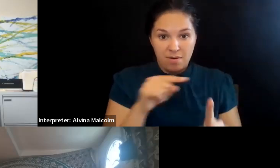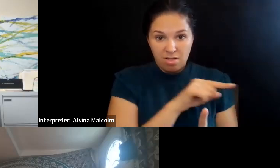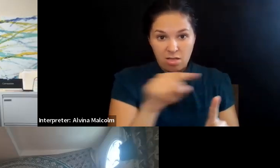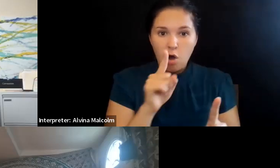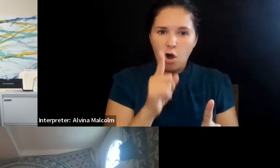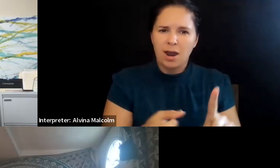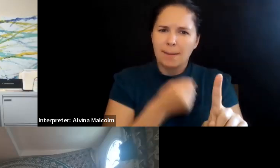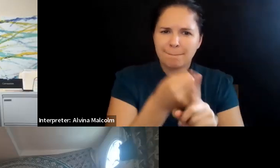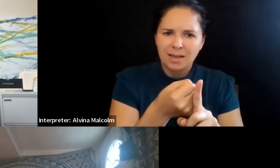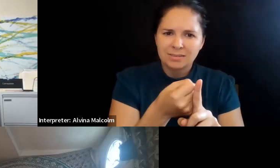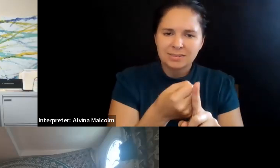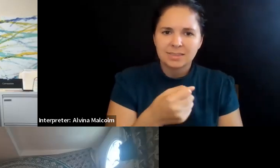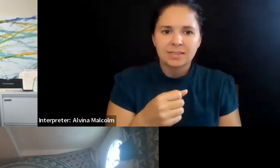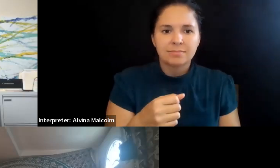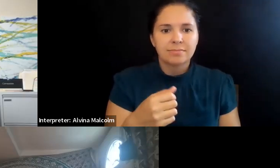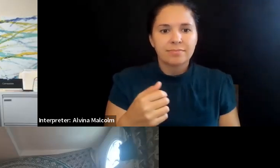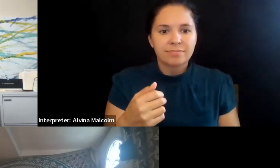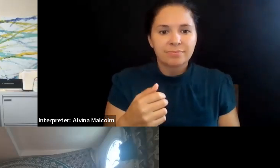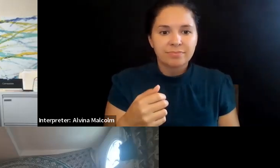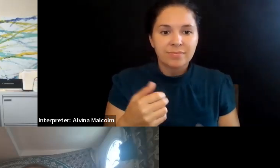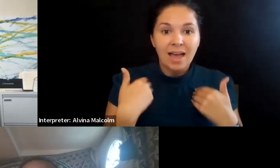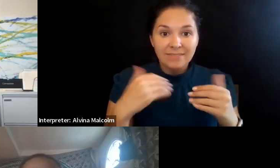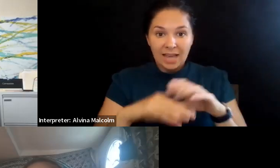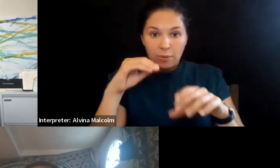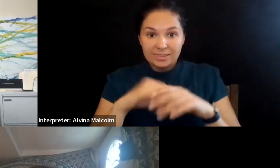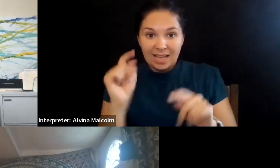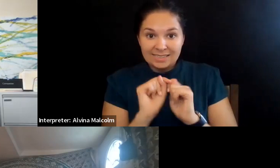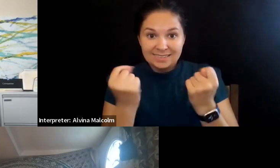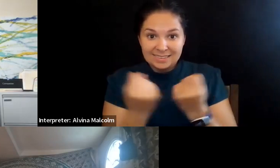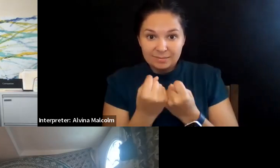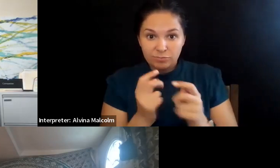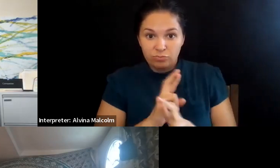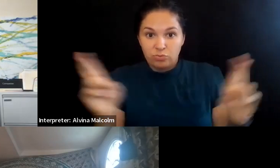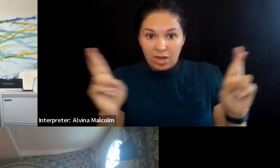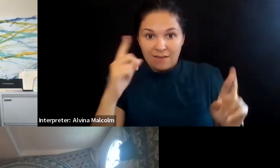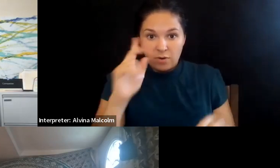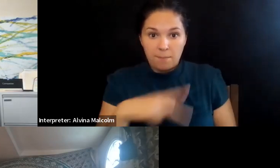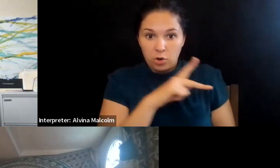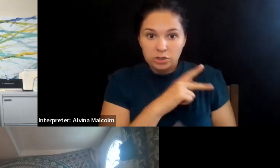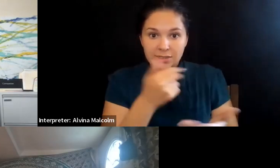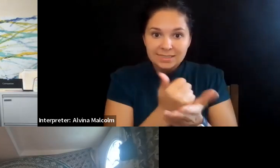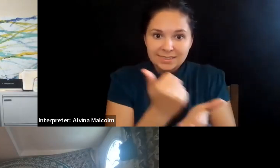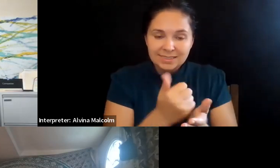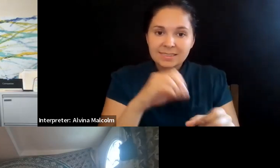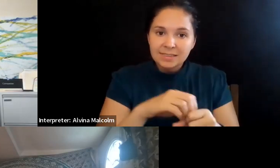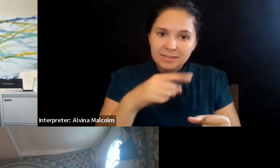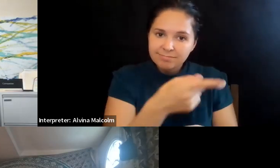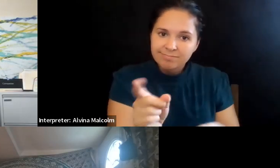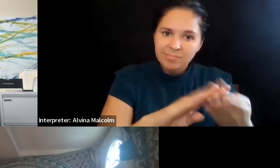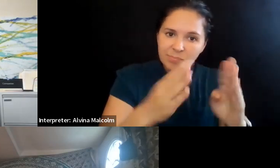assistants ready to have training on disaster and be able to support impacted areas that people themselves